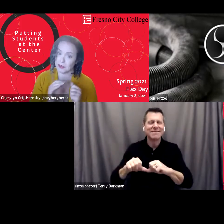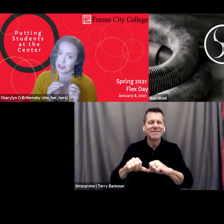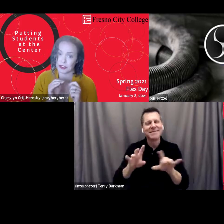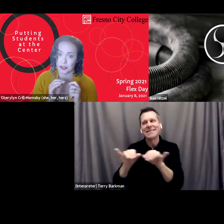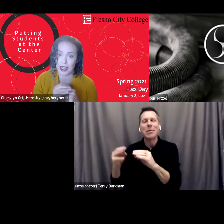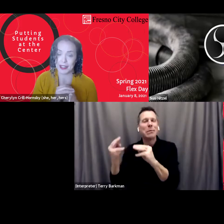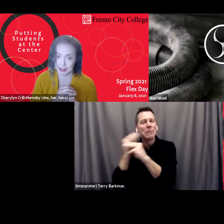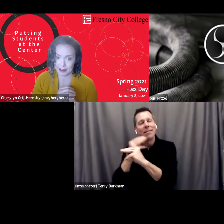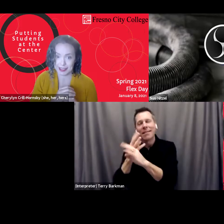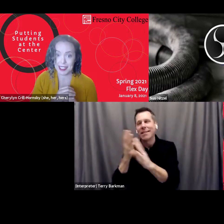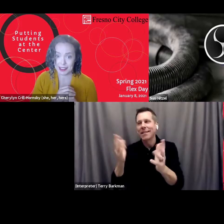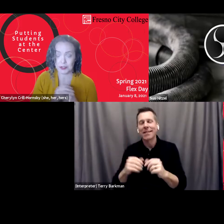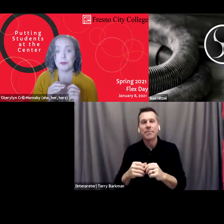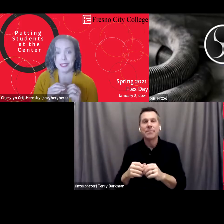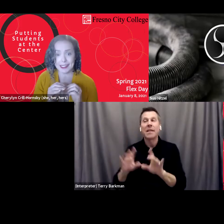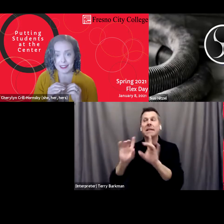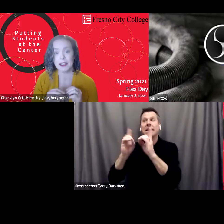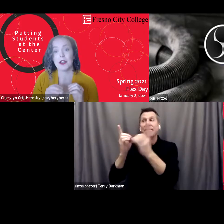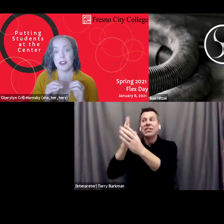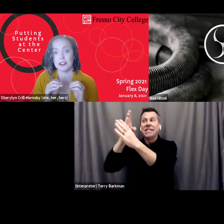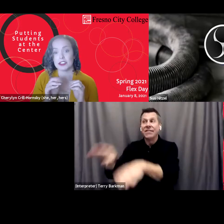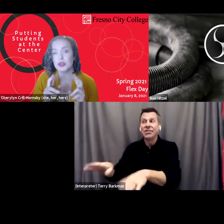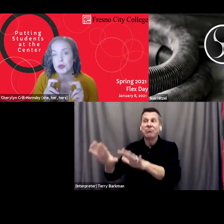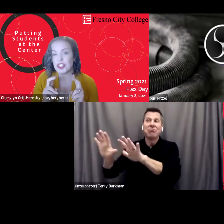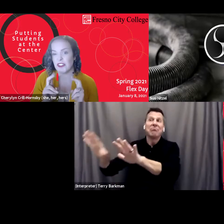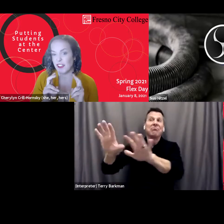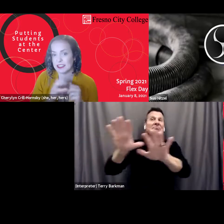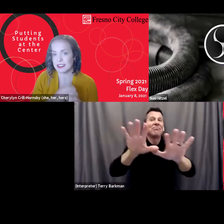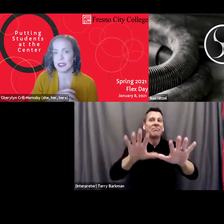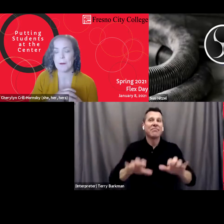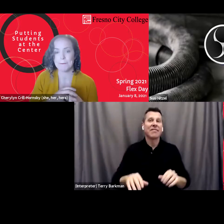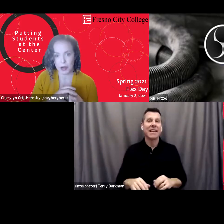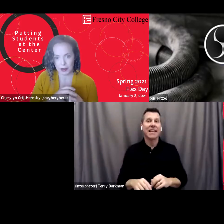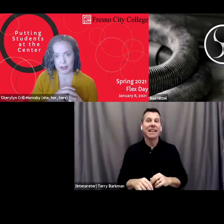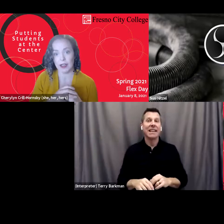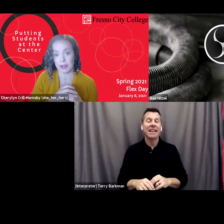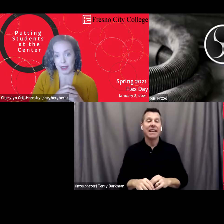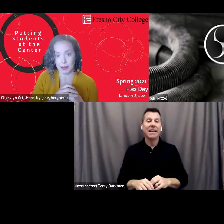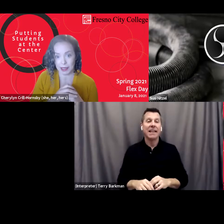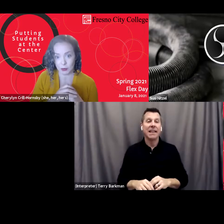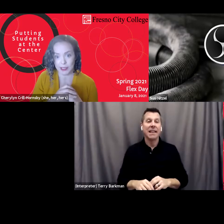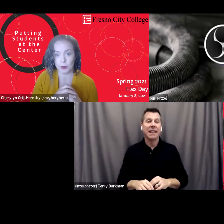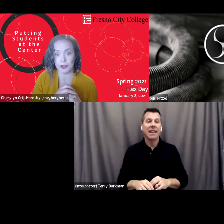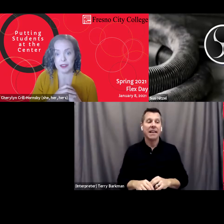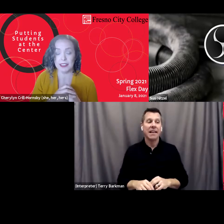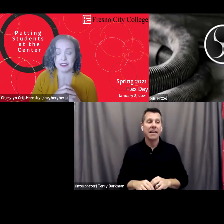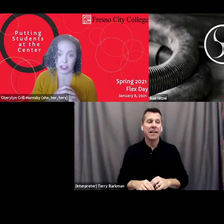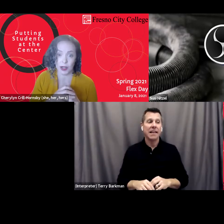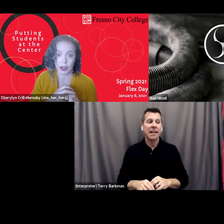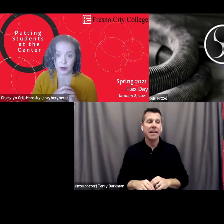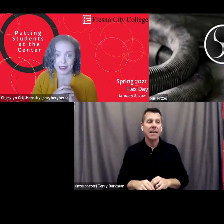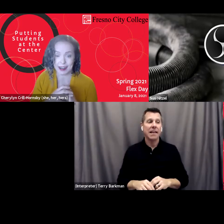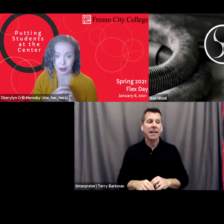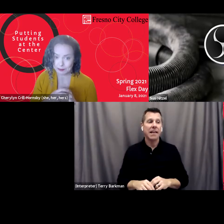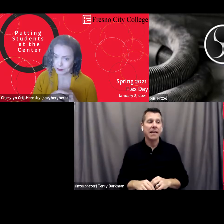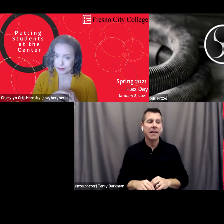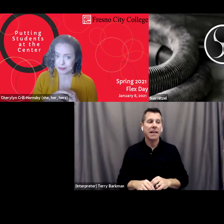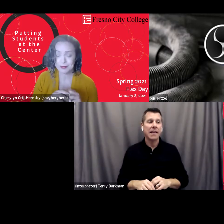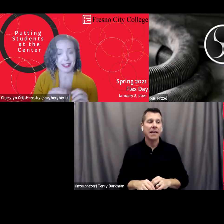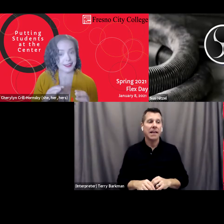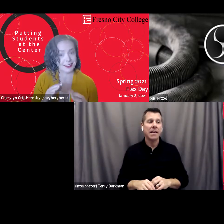divisions are not intended to be the student facing part of guided pathways, one of the things that's going on right now, and this